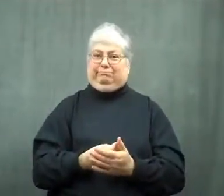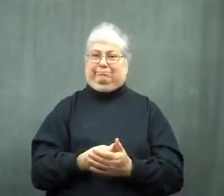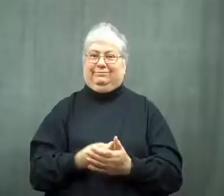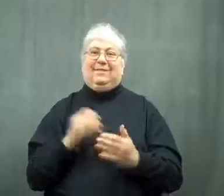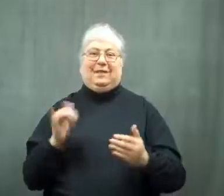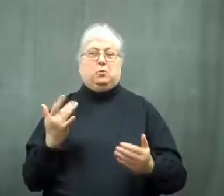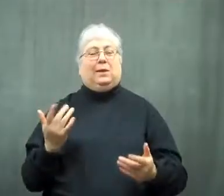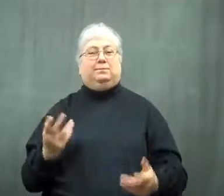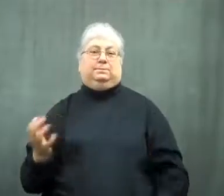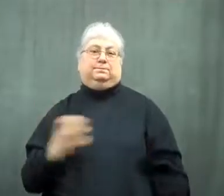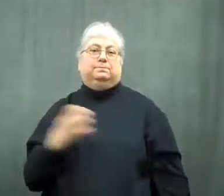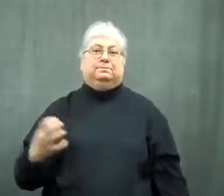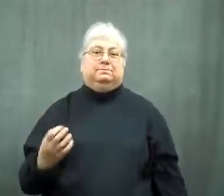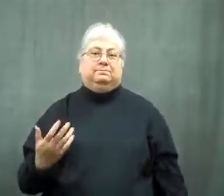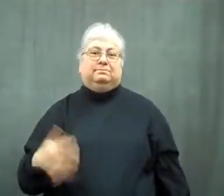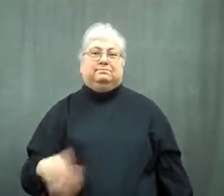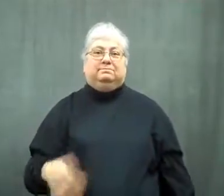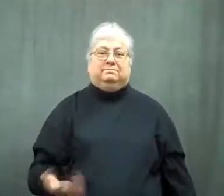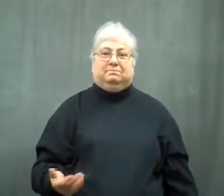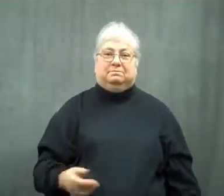That's why people have a problem with it.